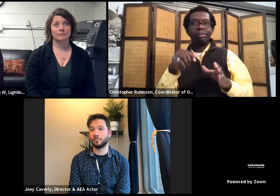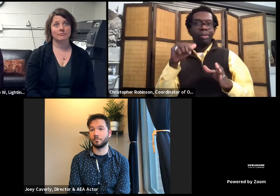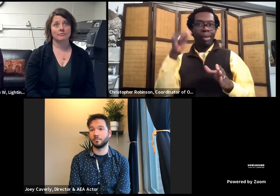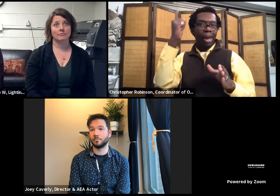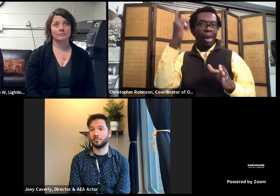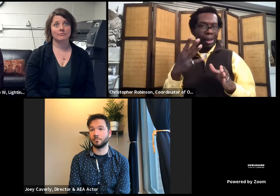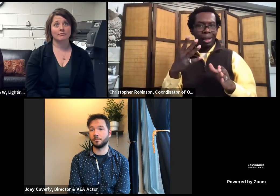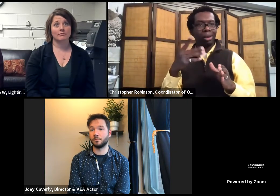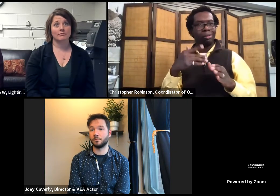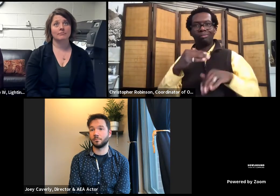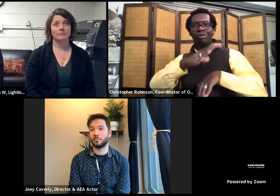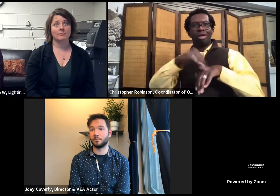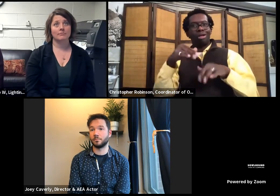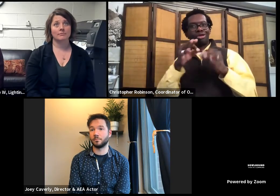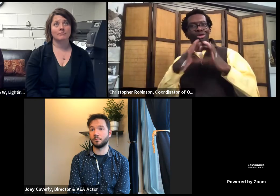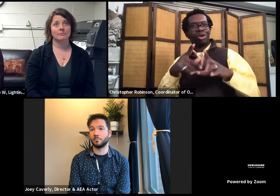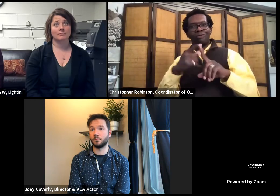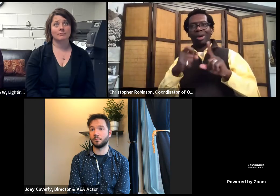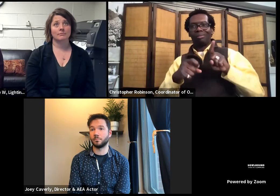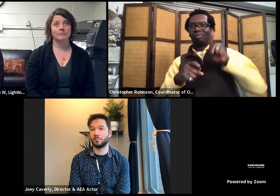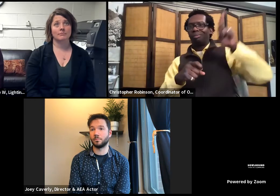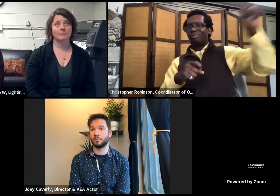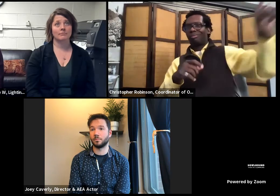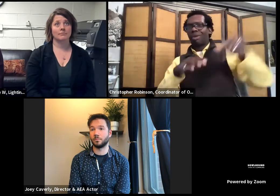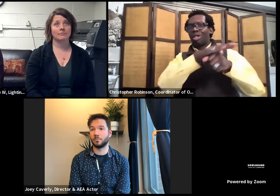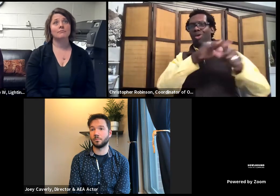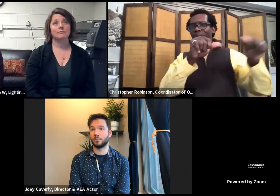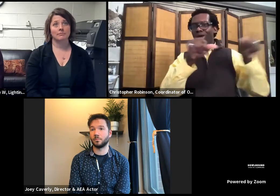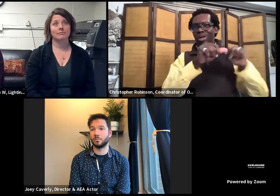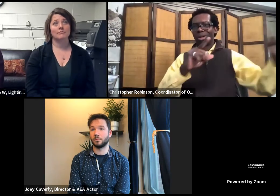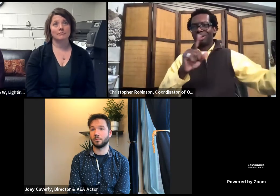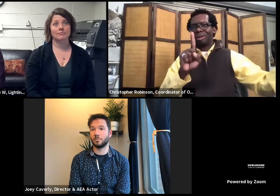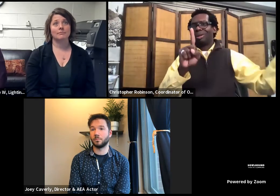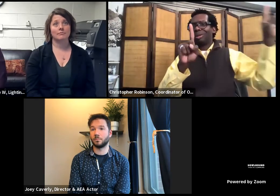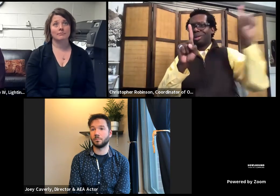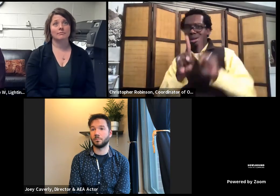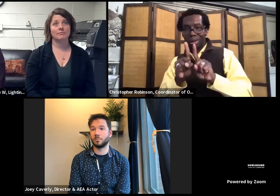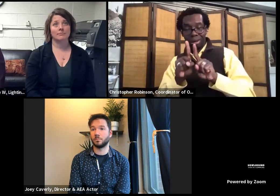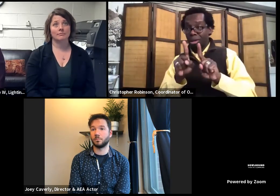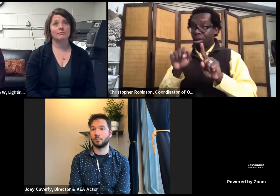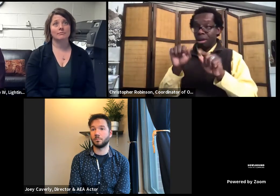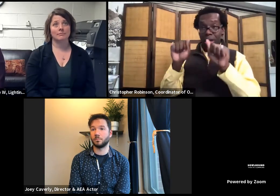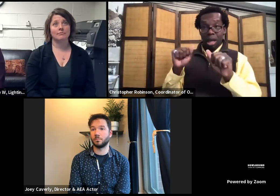Sometimes interpreters, Annie called an interpreter from a different area to come.